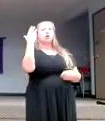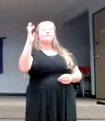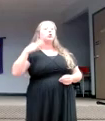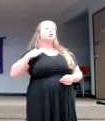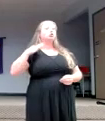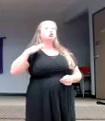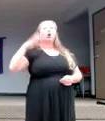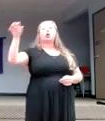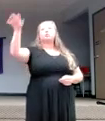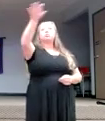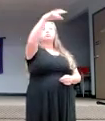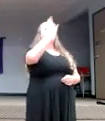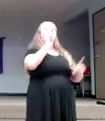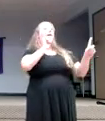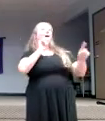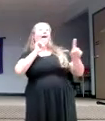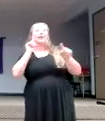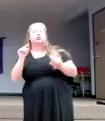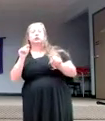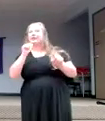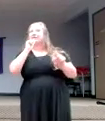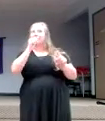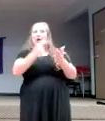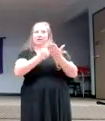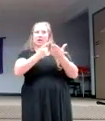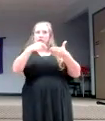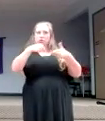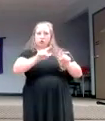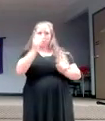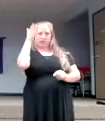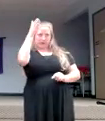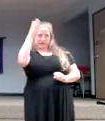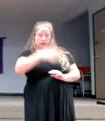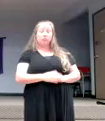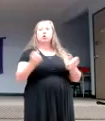will be able to answer questions that were not discussed during the presentation. So if you